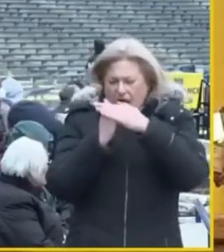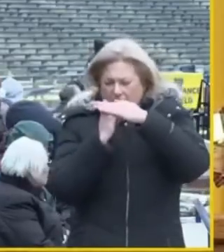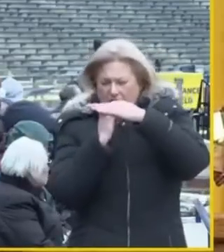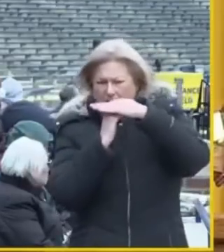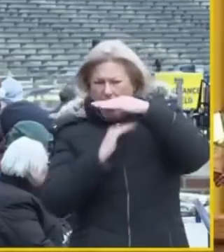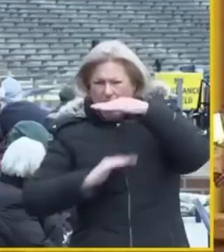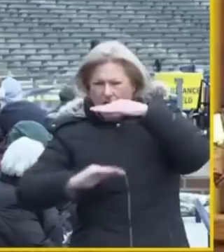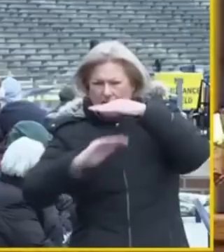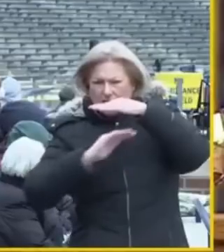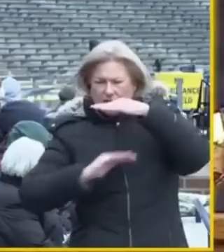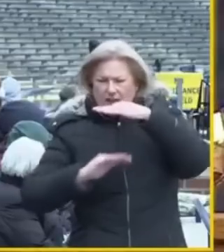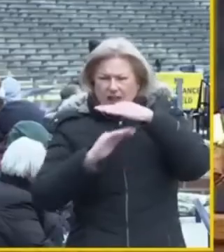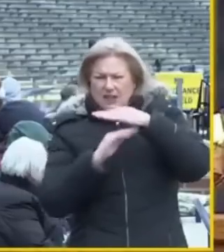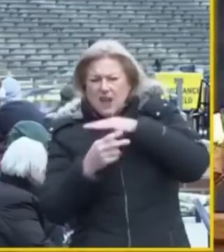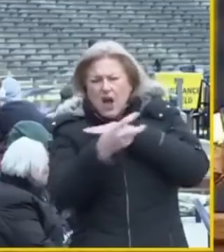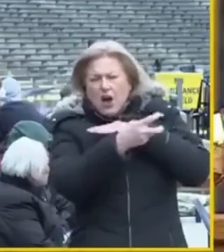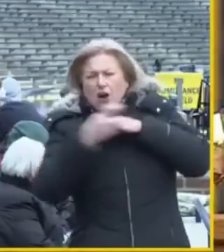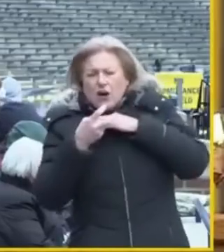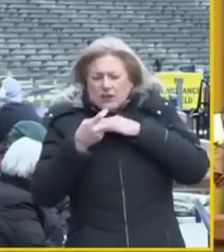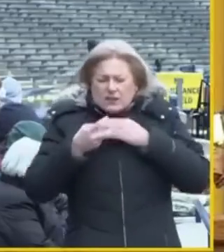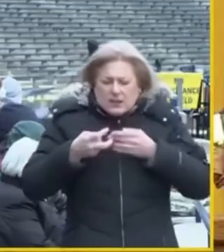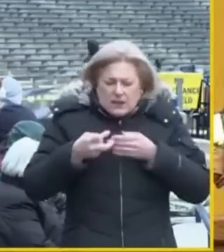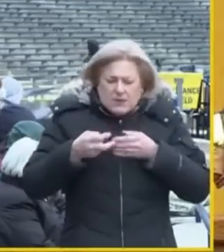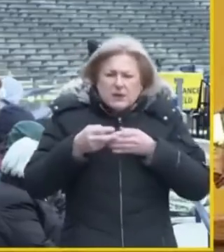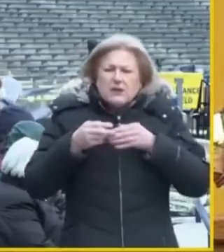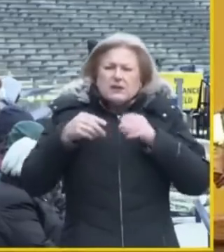poke them, prod them, and test them.